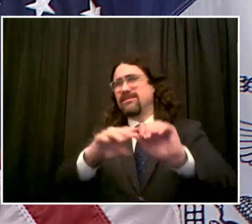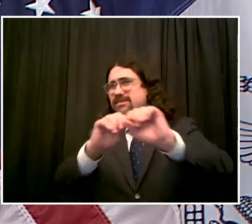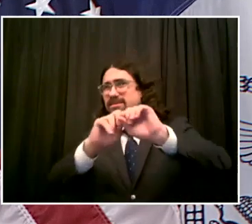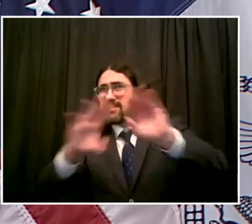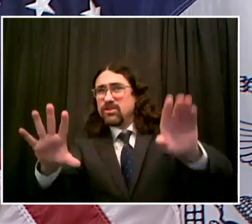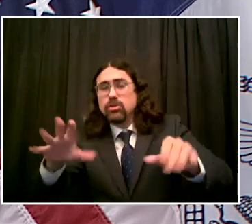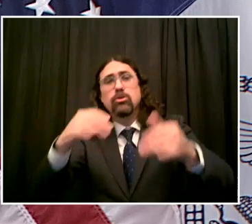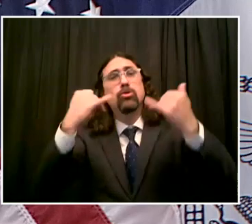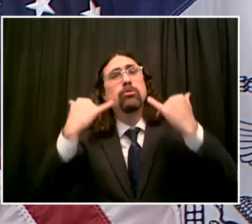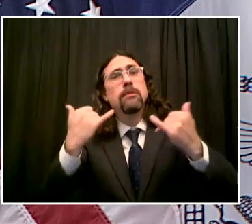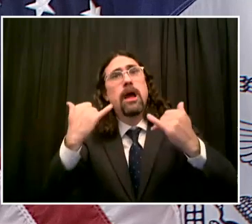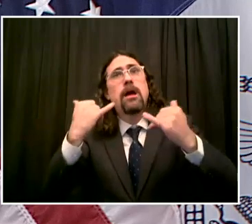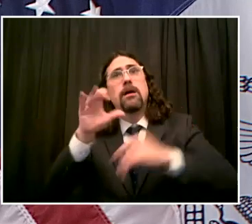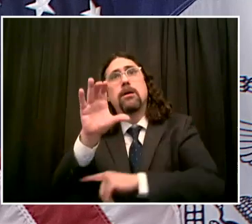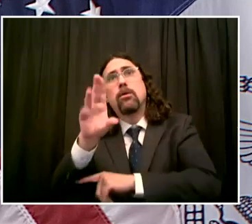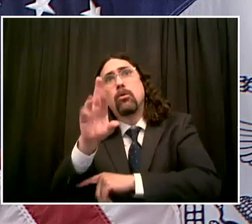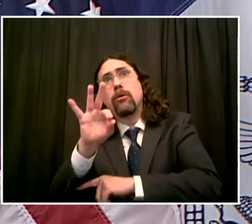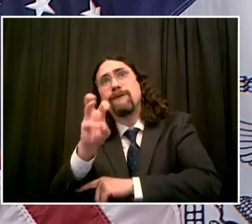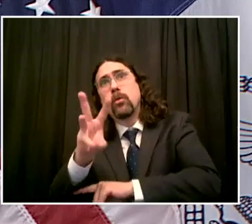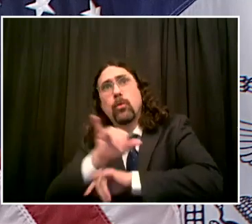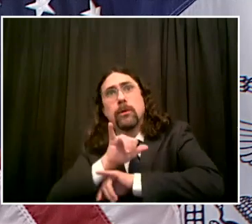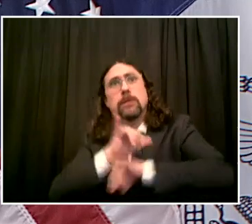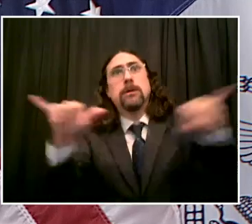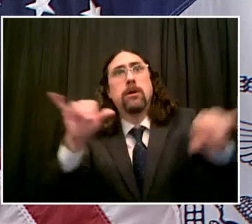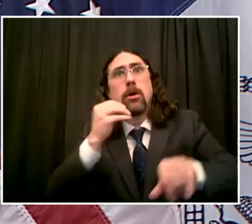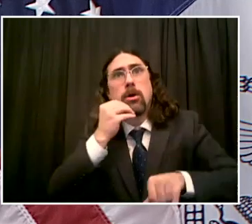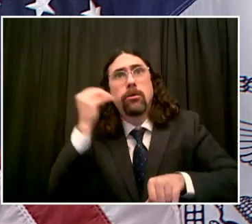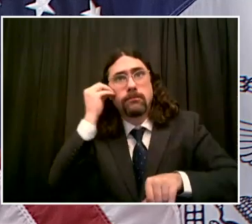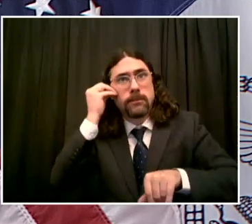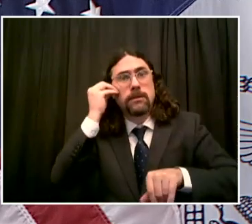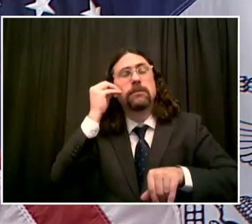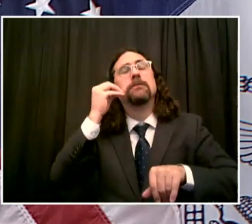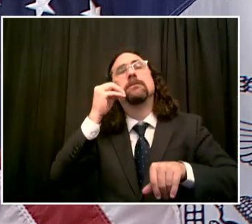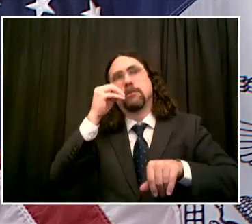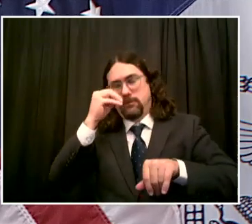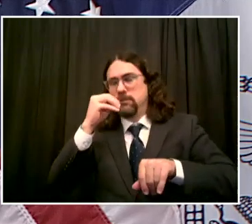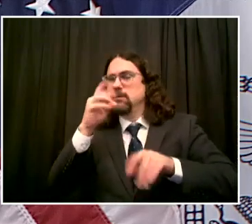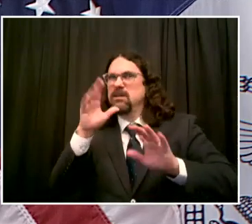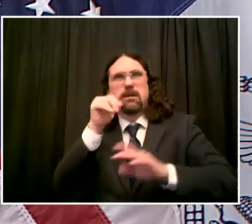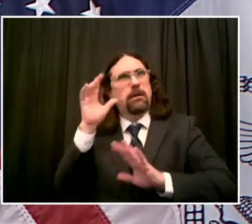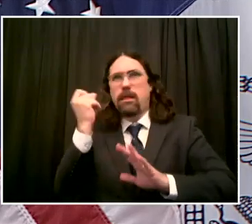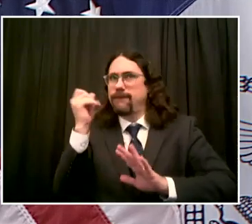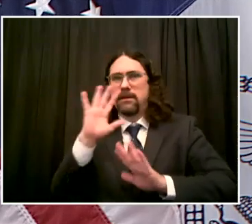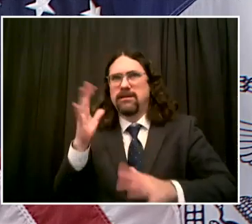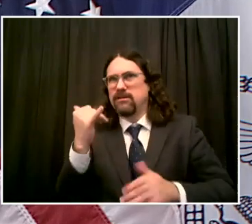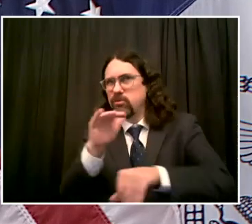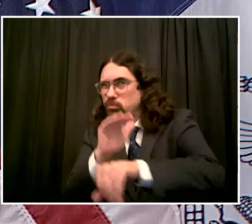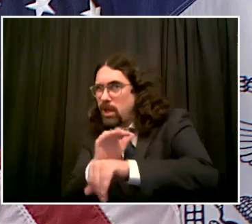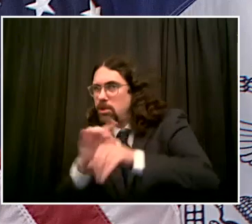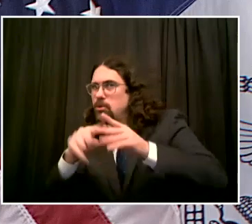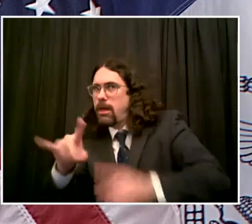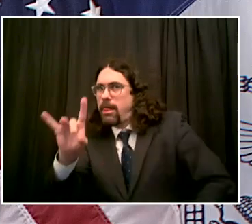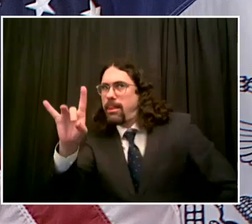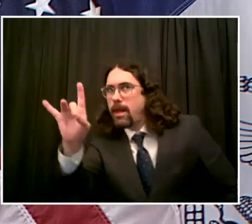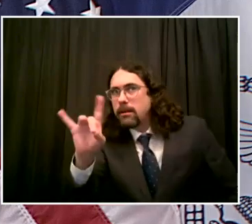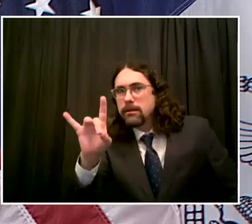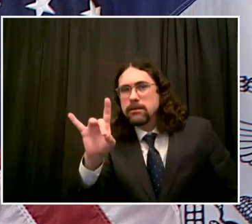DESPITE THE CURFEW. THE CURFEW IS 8 PM. INVESTOR DOING ESSENTLIA RWOK, YOU SHOULD GO HOME. IF YOU DON'T O GHO, MEERTHE WILL BE POLICE PRESENCE TO